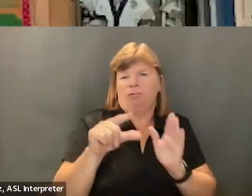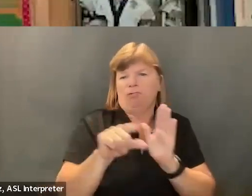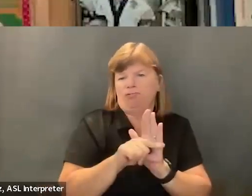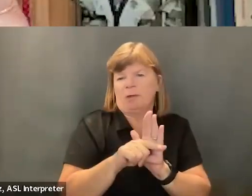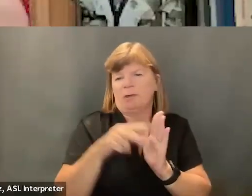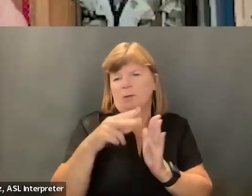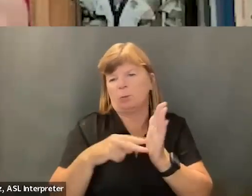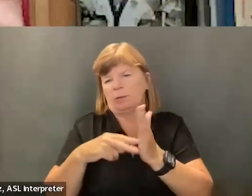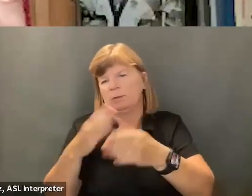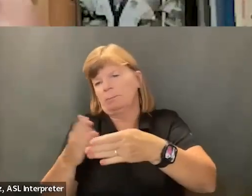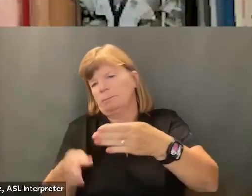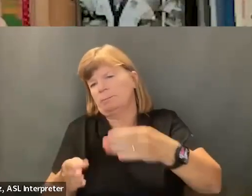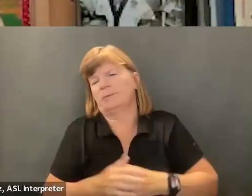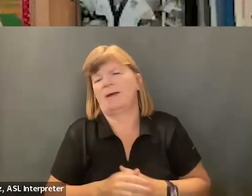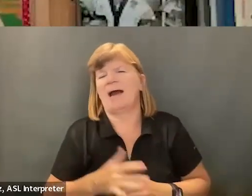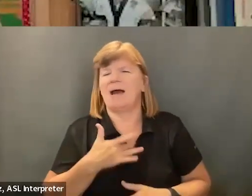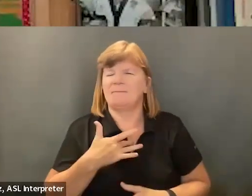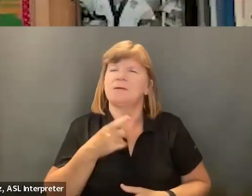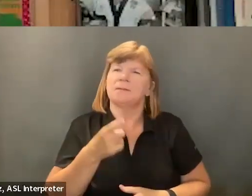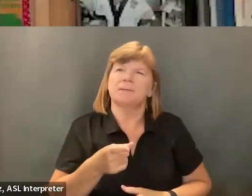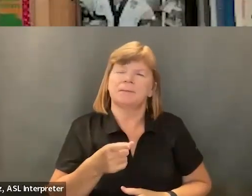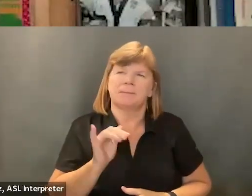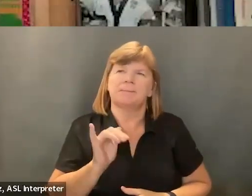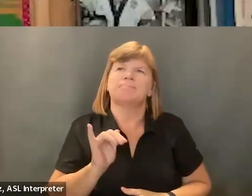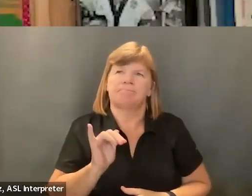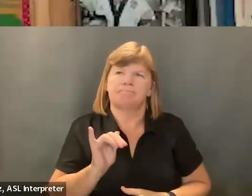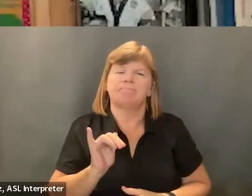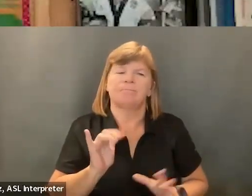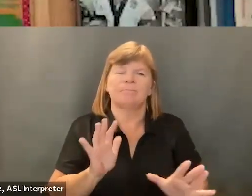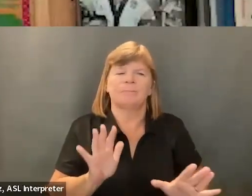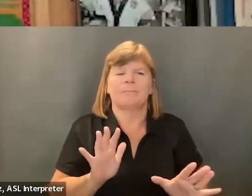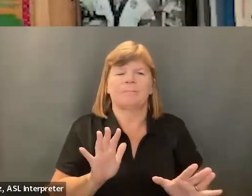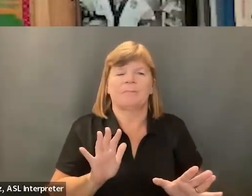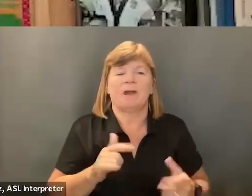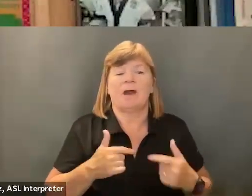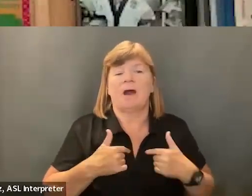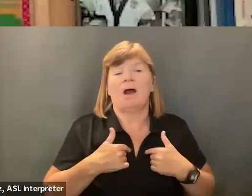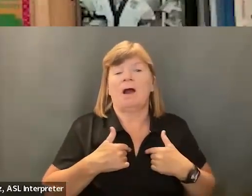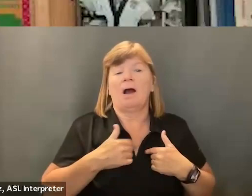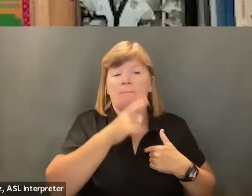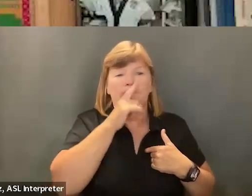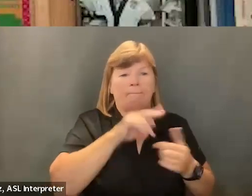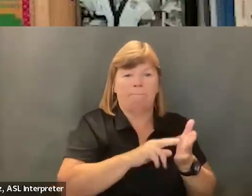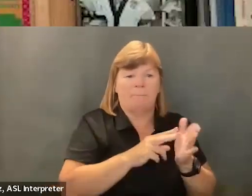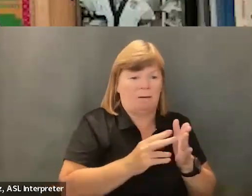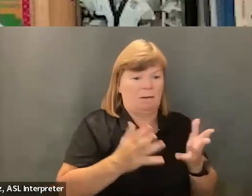find this to be a compelling space I don't necessarily think the final answer is with